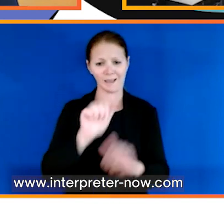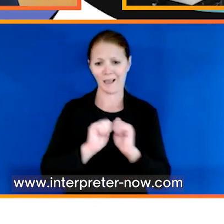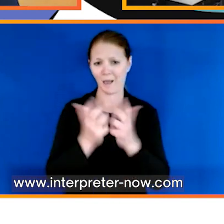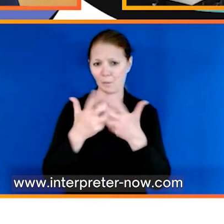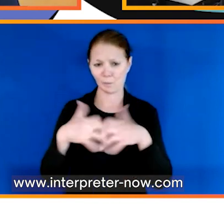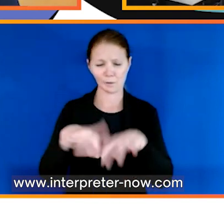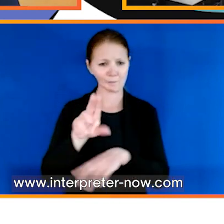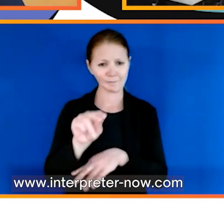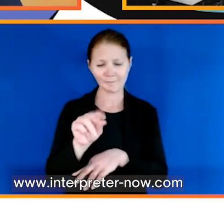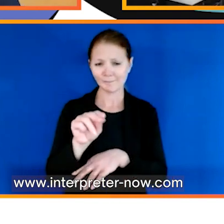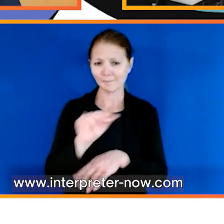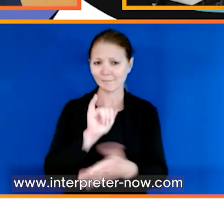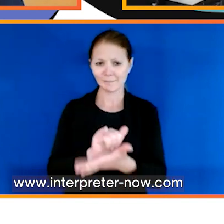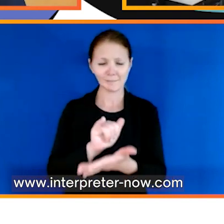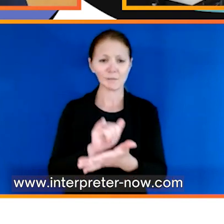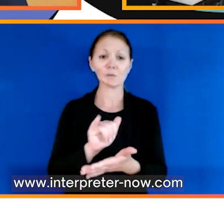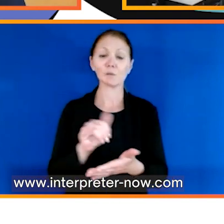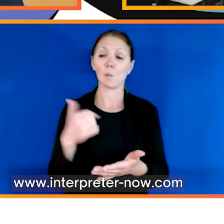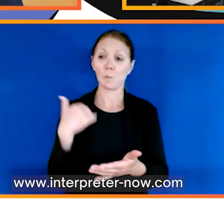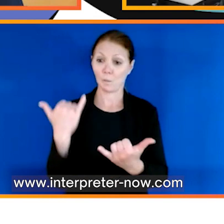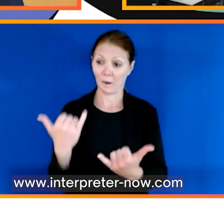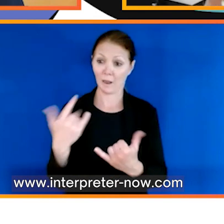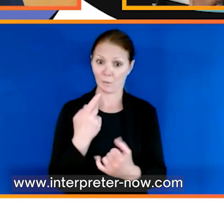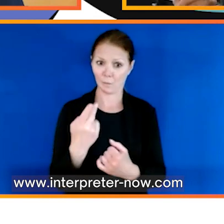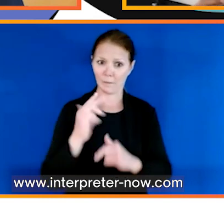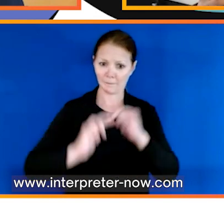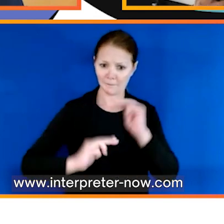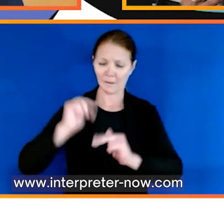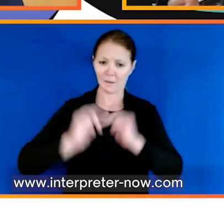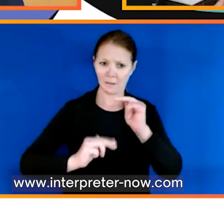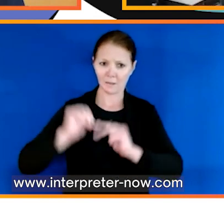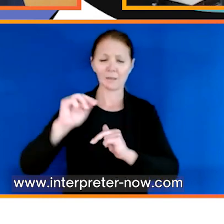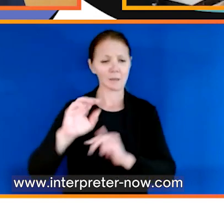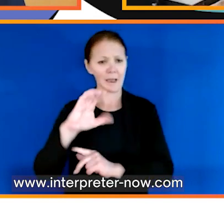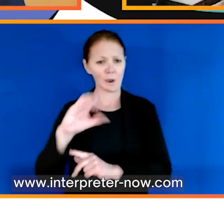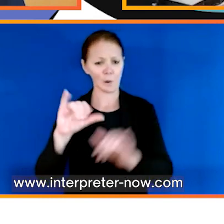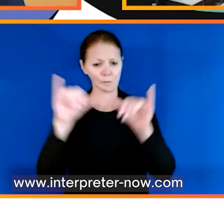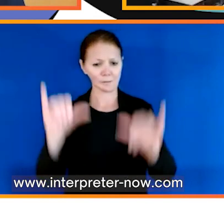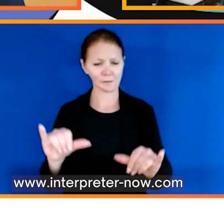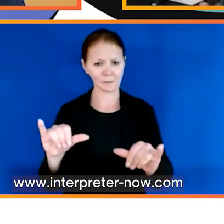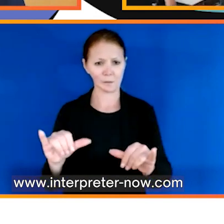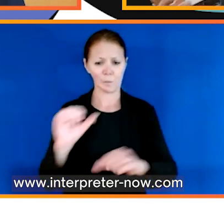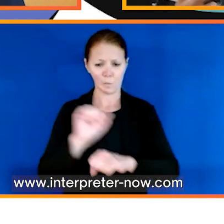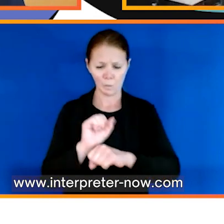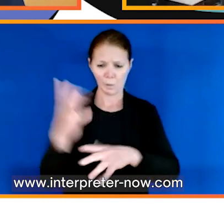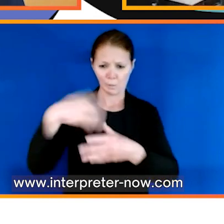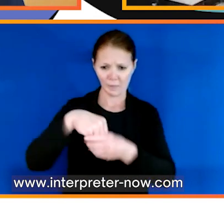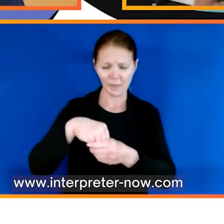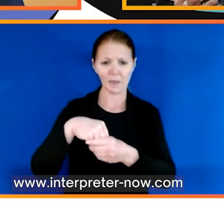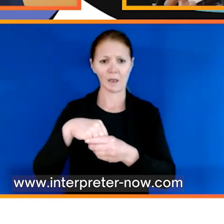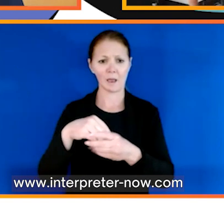Like you were saying, we've built up this ecosystem and worked within and out of the